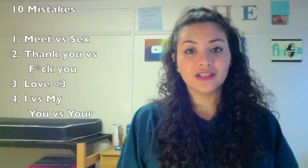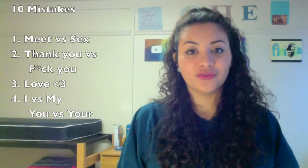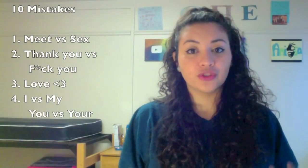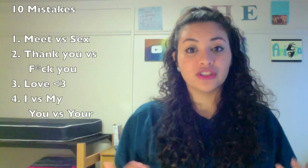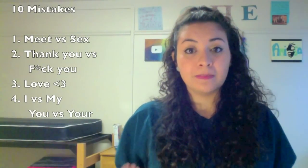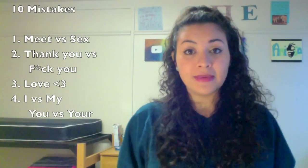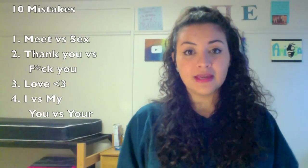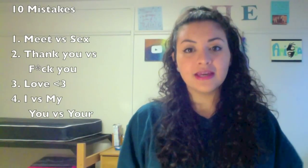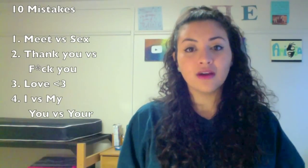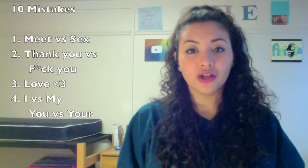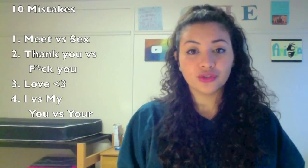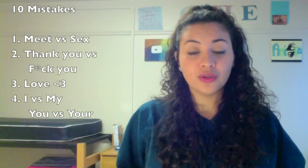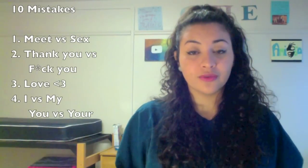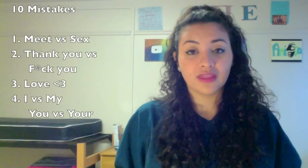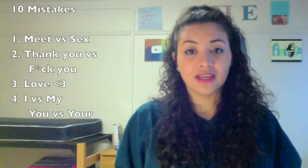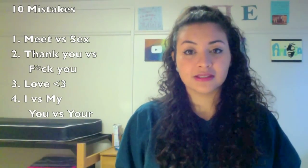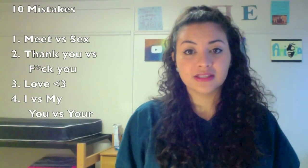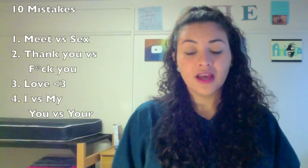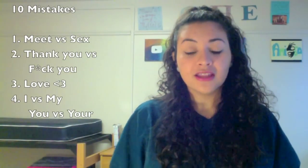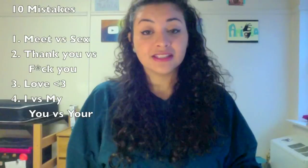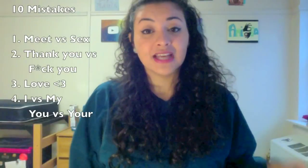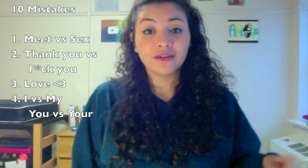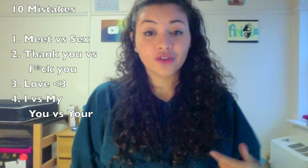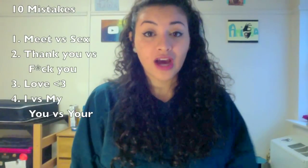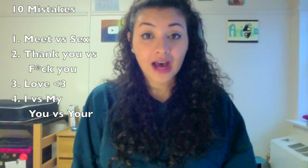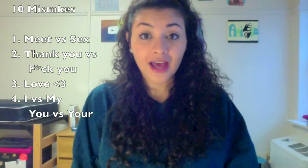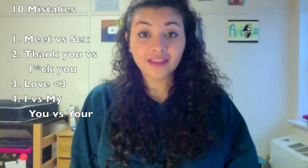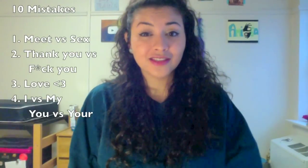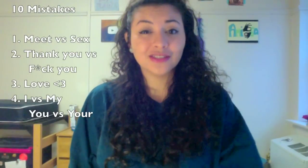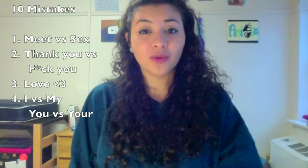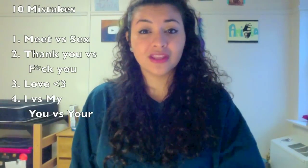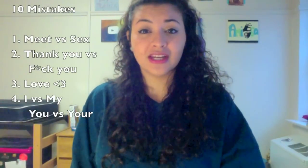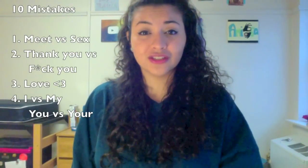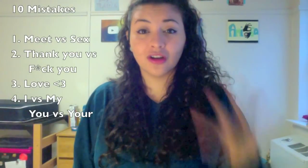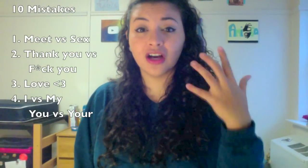and the signs for just being are two different things. The sign for I (this is one that I